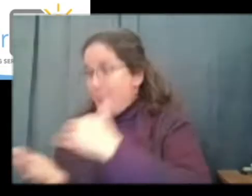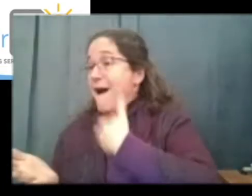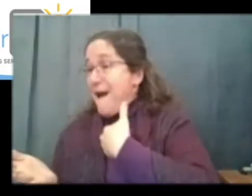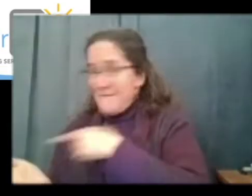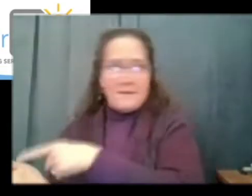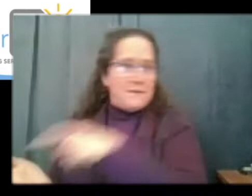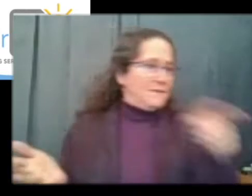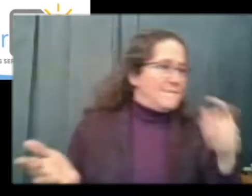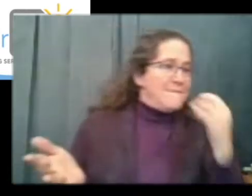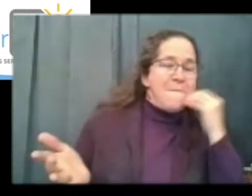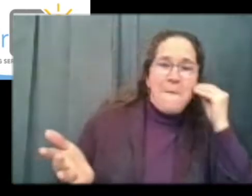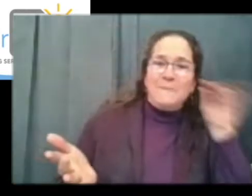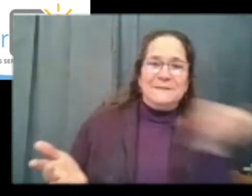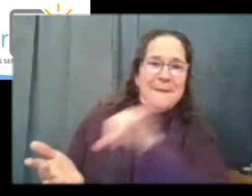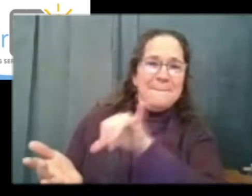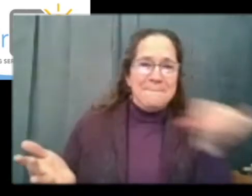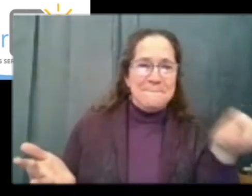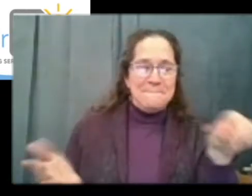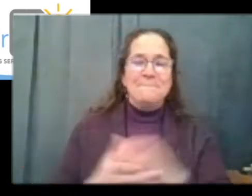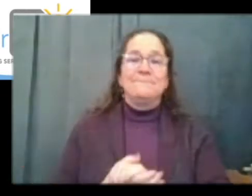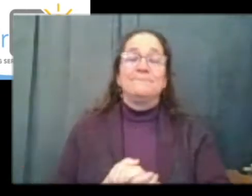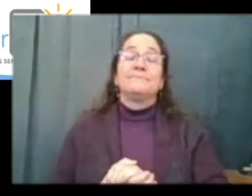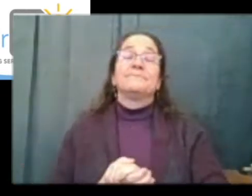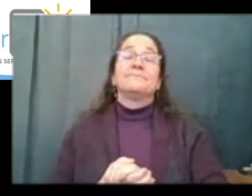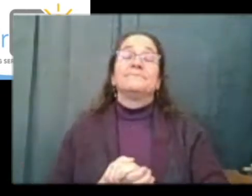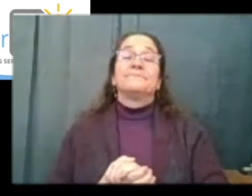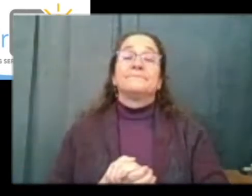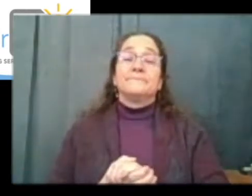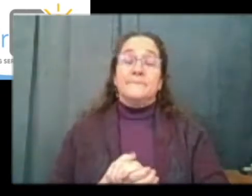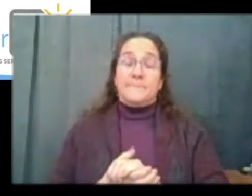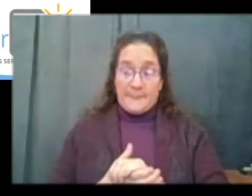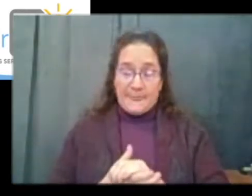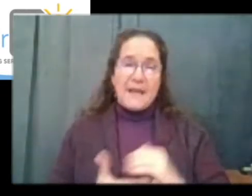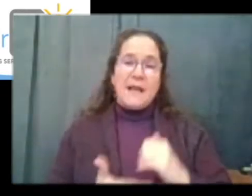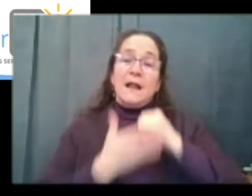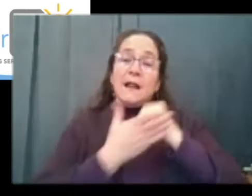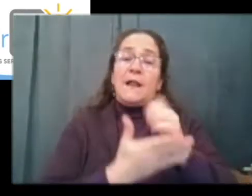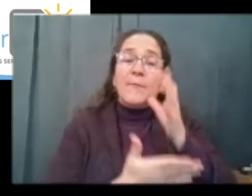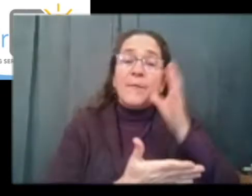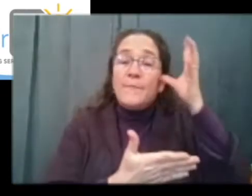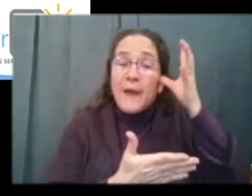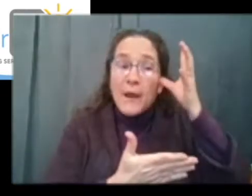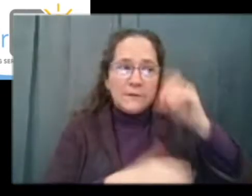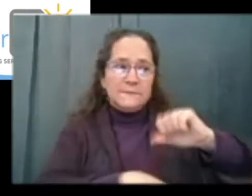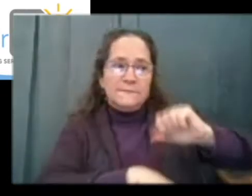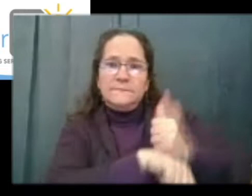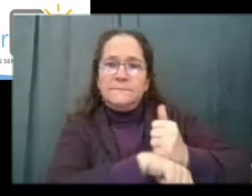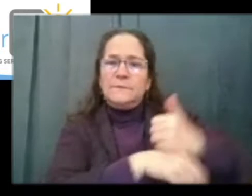Helping parents to establish new symbols for activities that only occur in the home will also